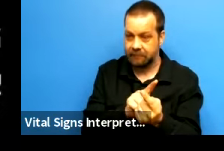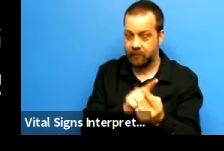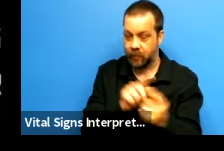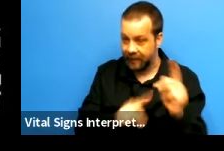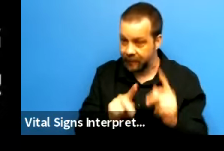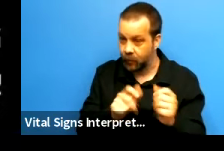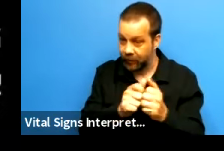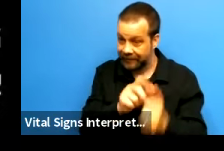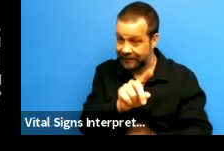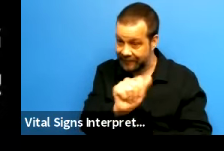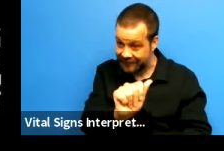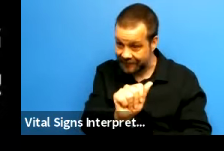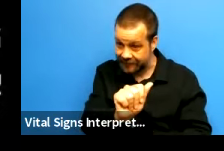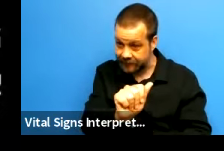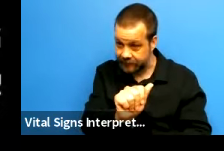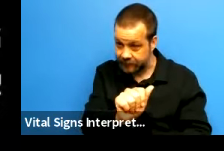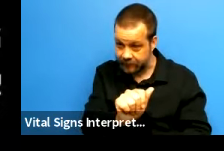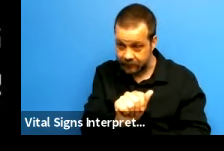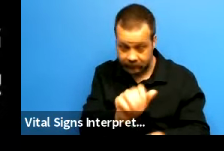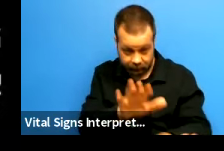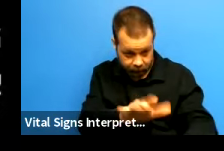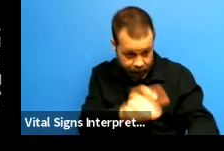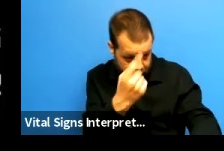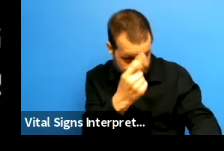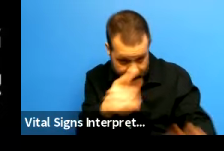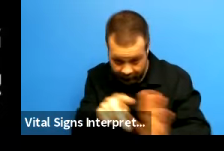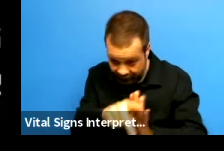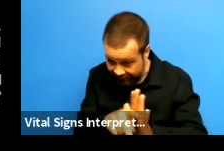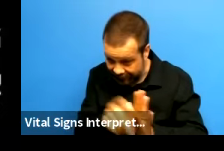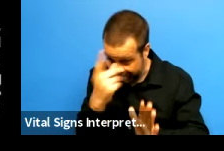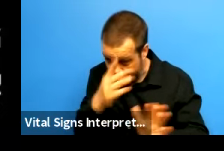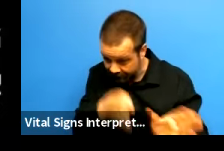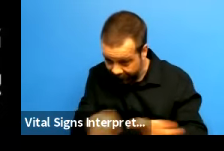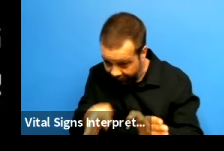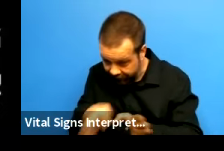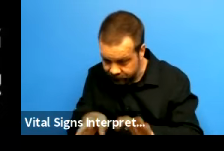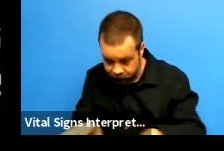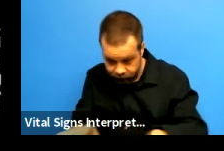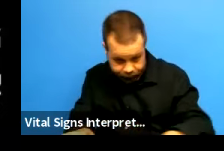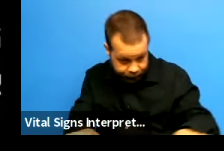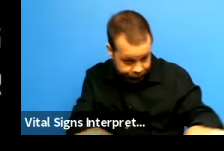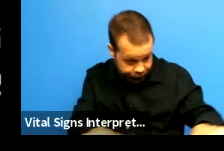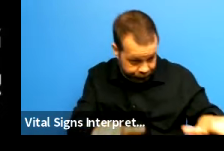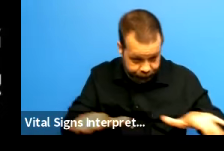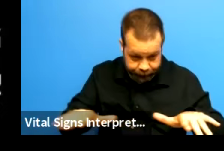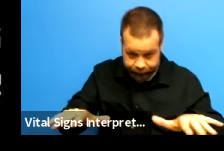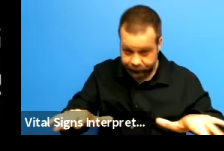and make sure they understand the plans and policies and make sure that the materials